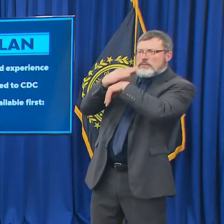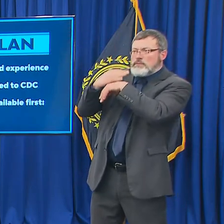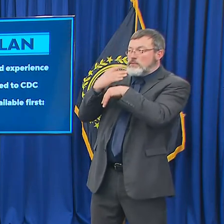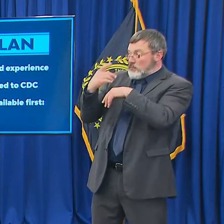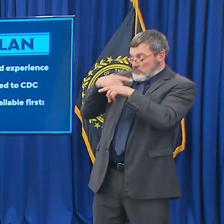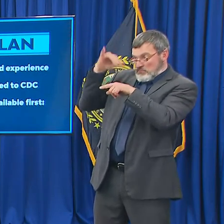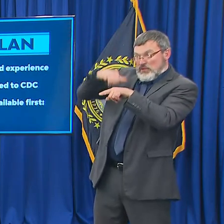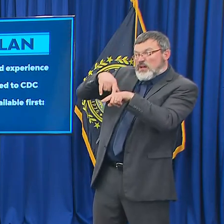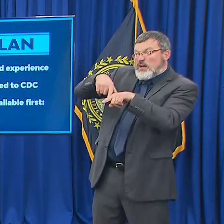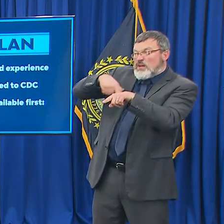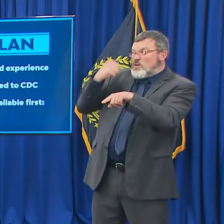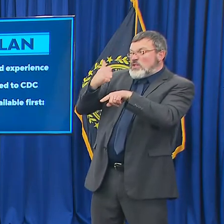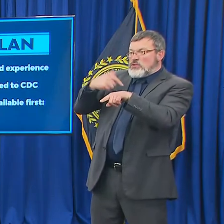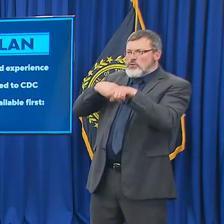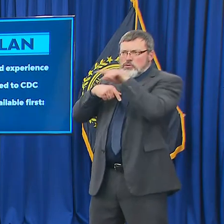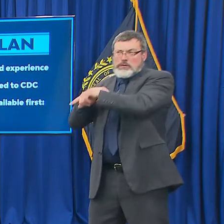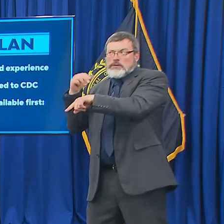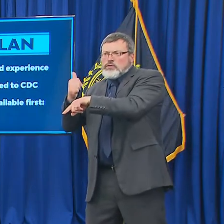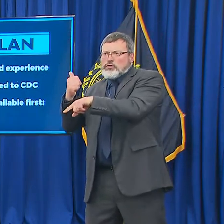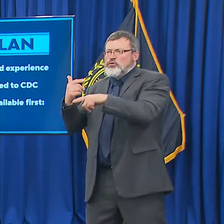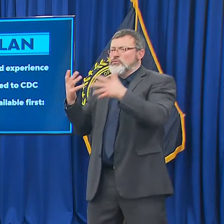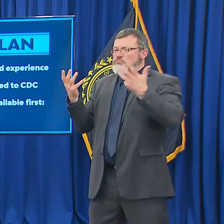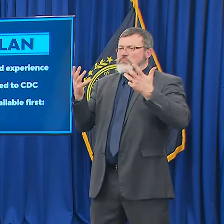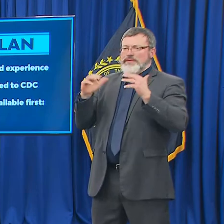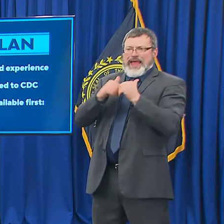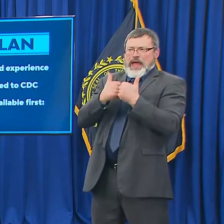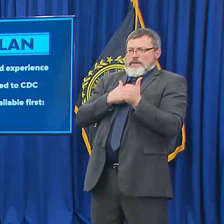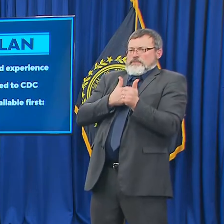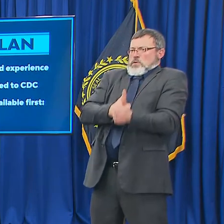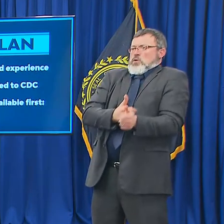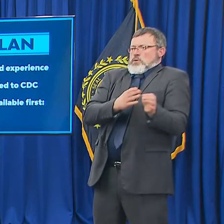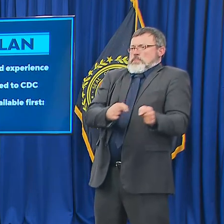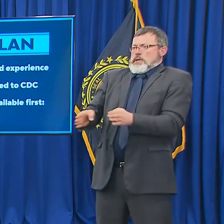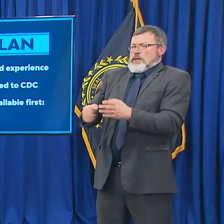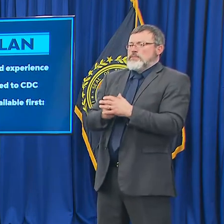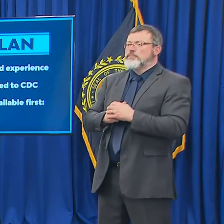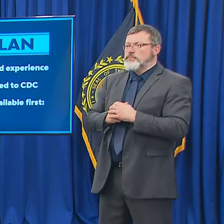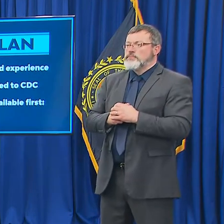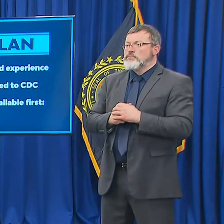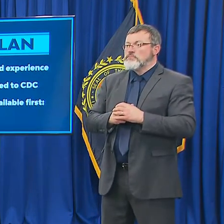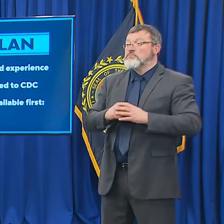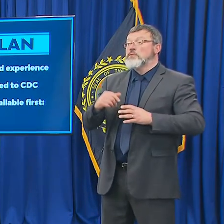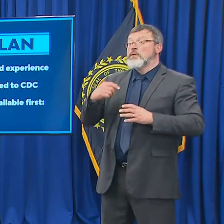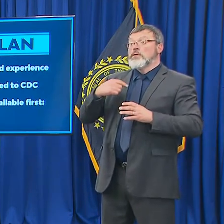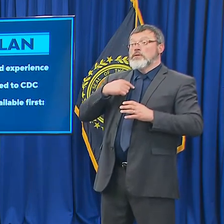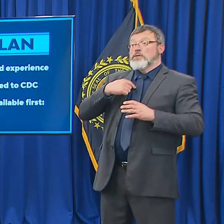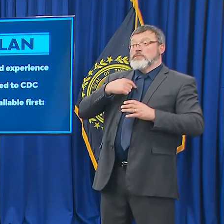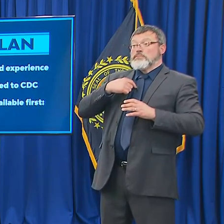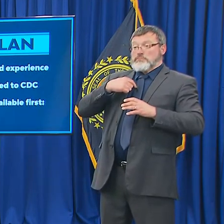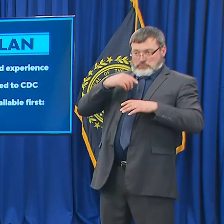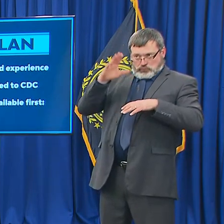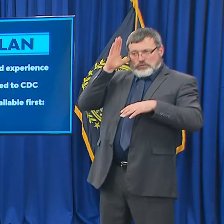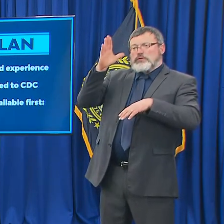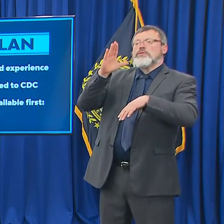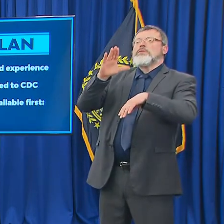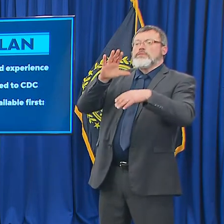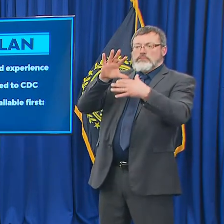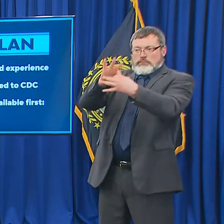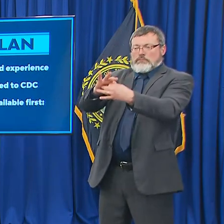The two vaccines that are farthest along in the process of getting approval is the Pfizer and Maddern a vaccines